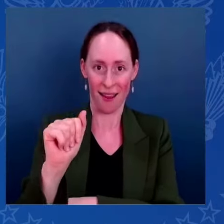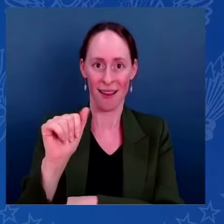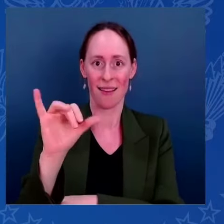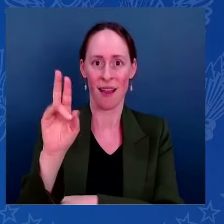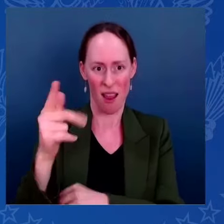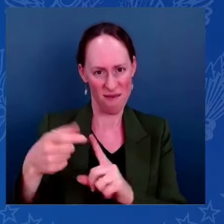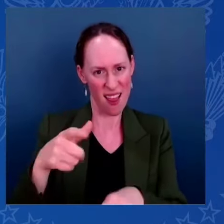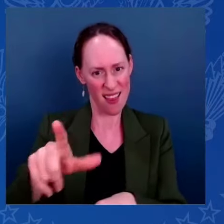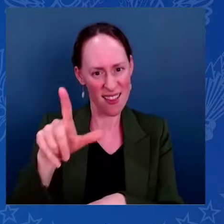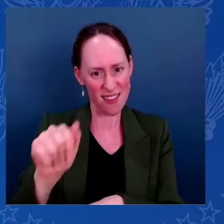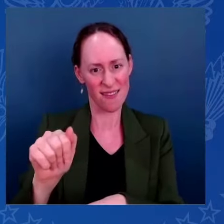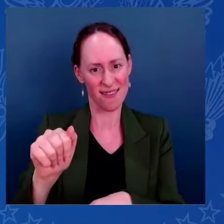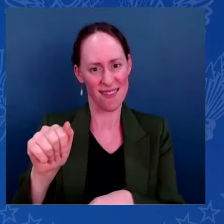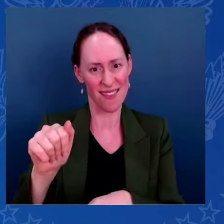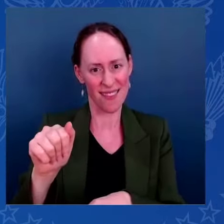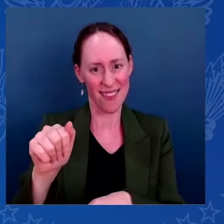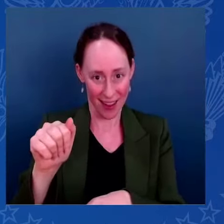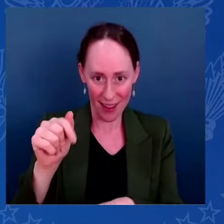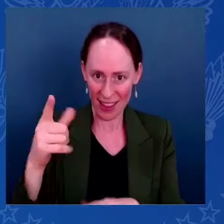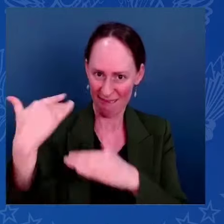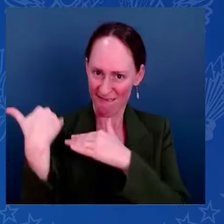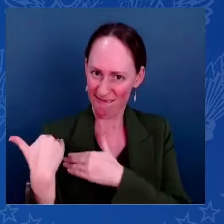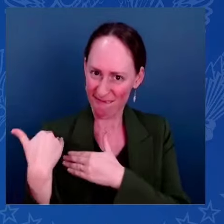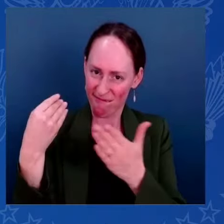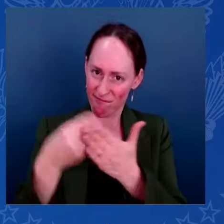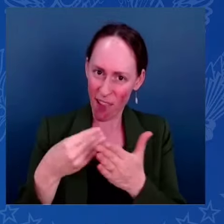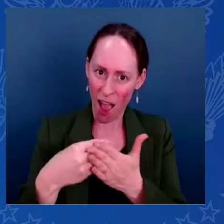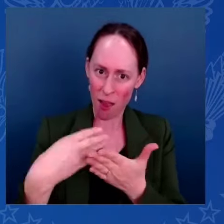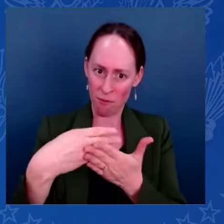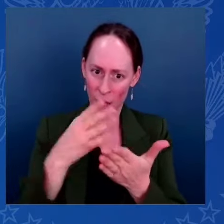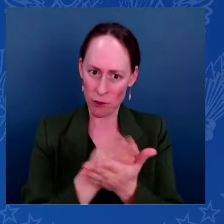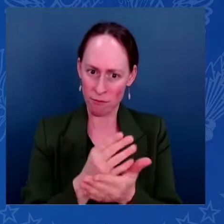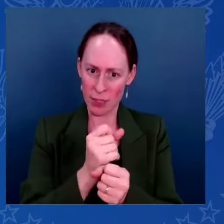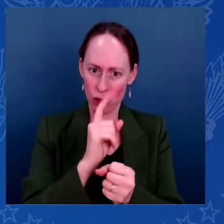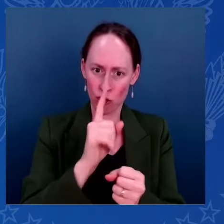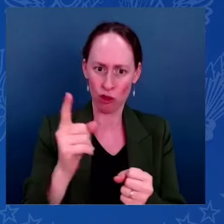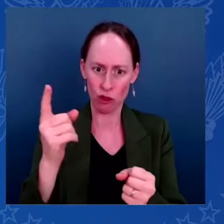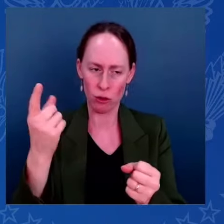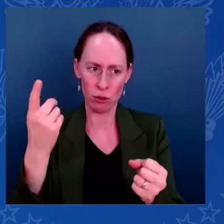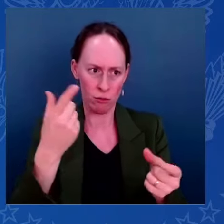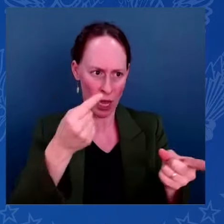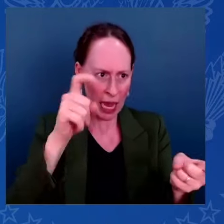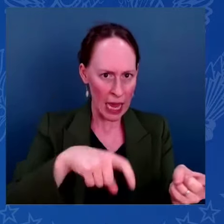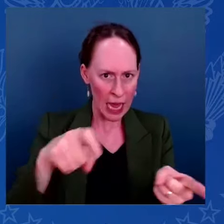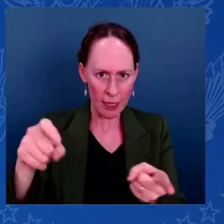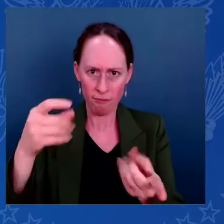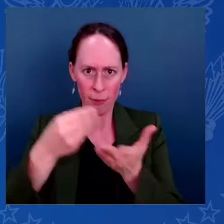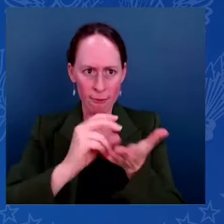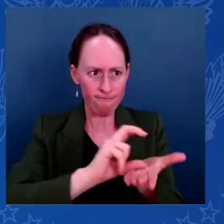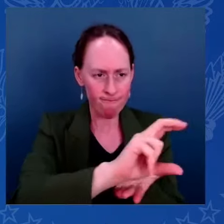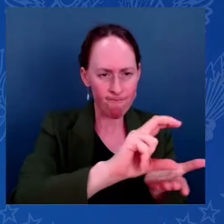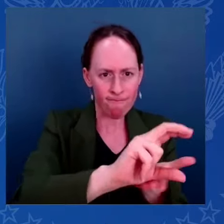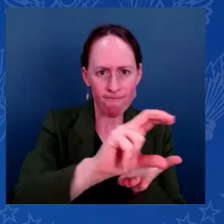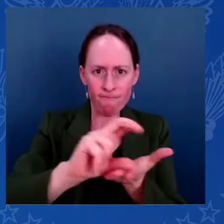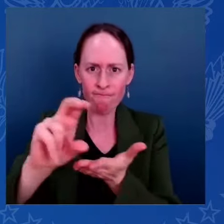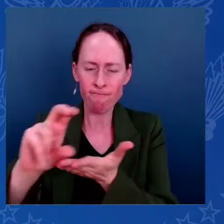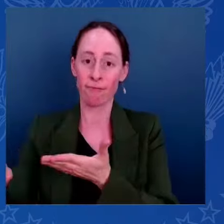She's secured the funding for everything we're doing. And I have the Director of Science and Technology, Arati. Where are you, Arati? There you are.